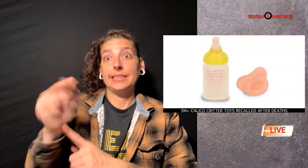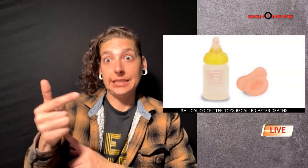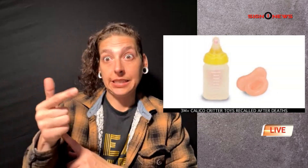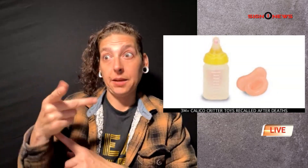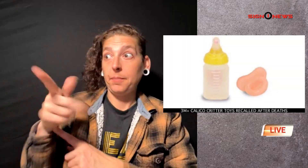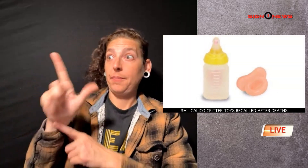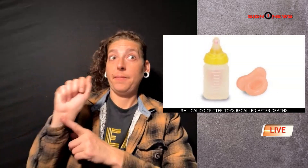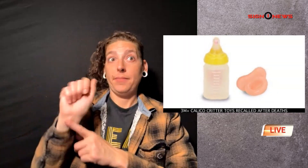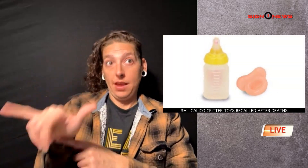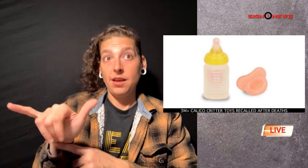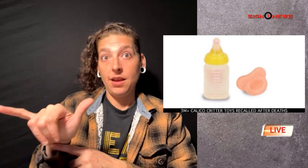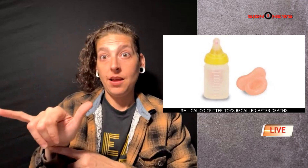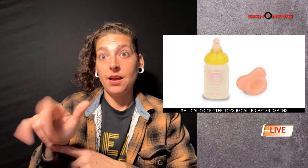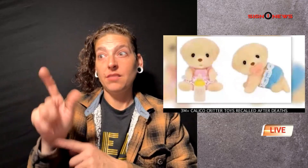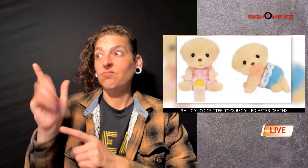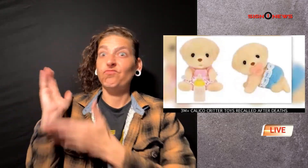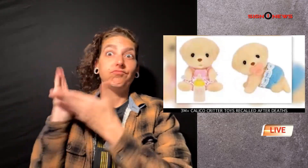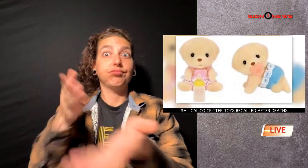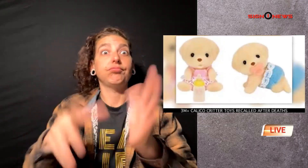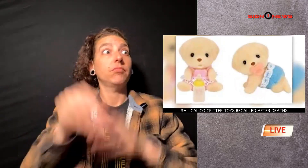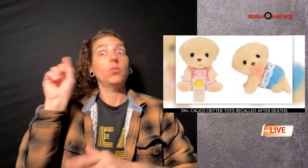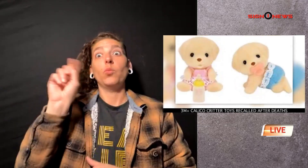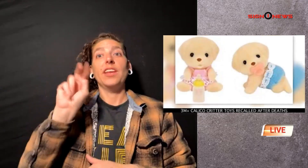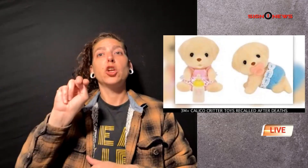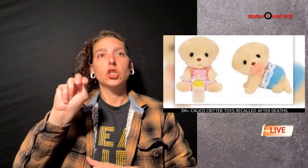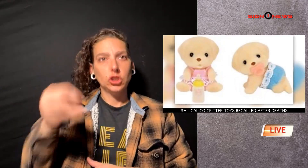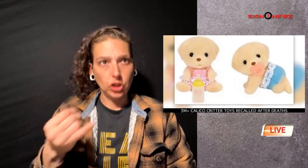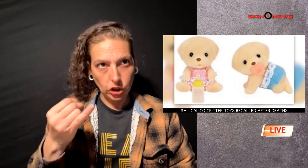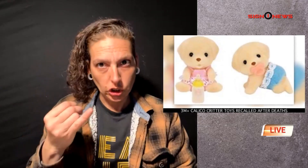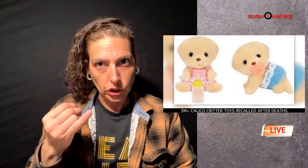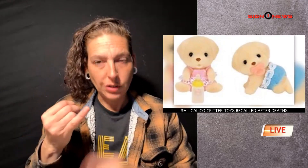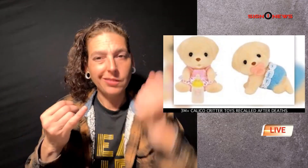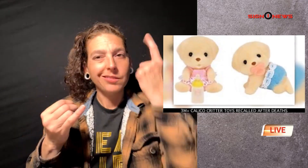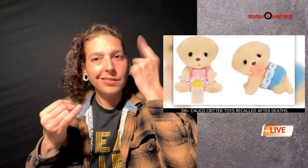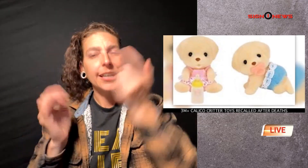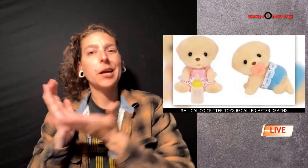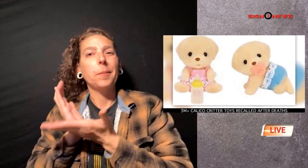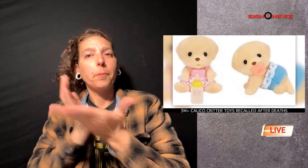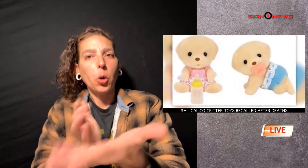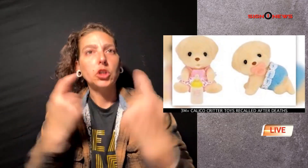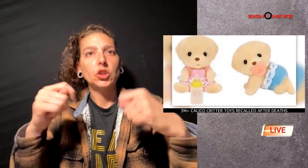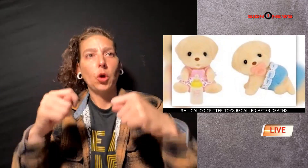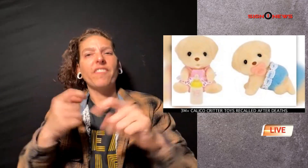epoch everlasting play out of New Jersey imported the toys from China